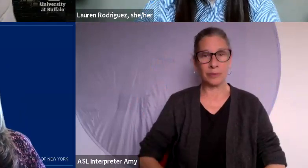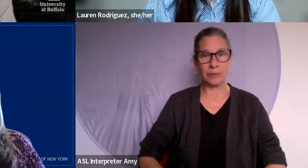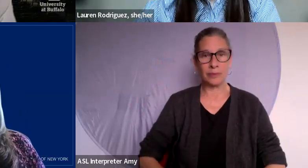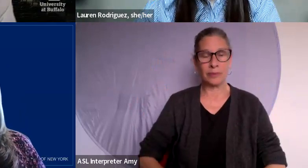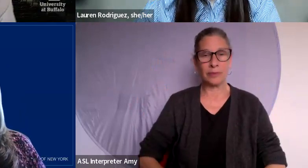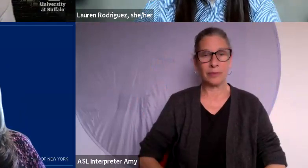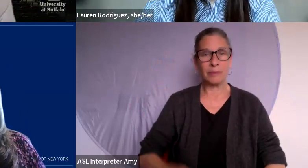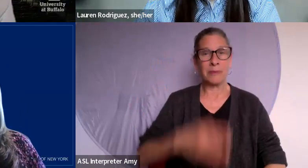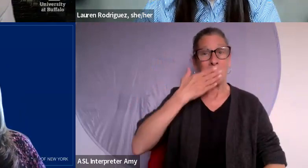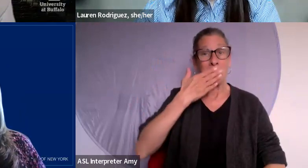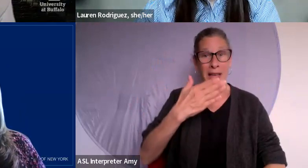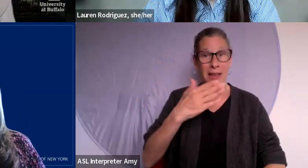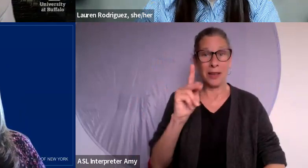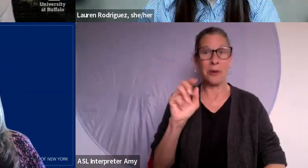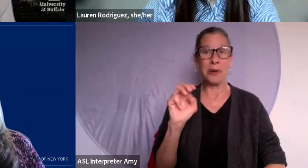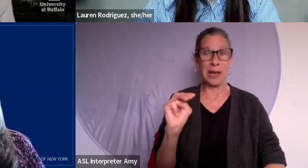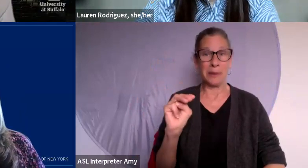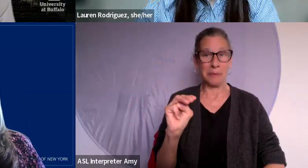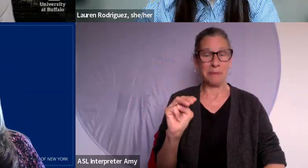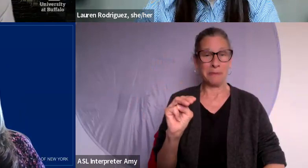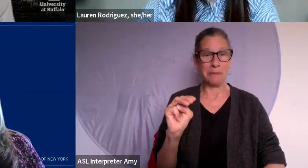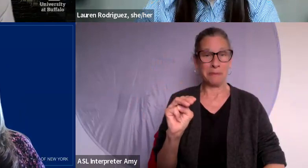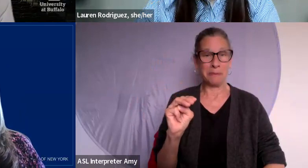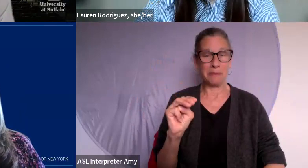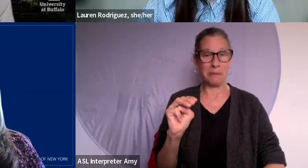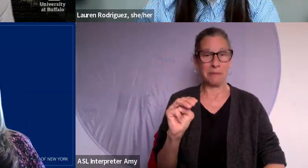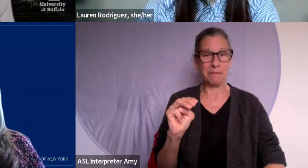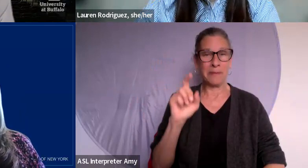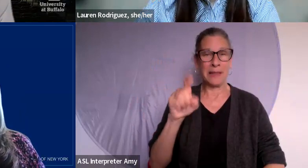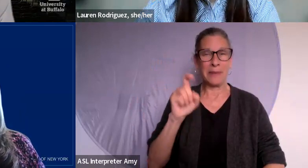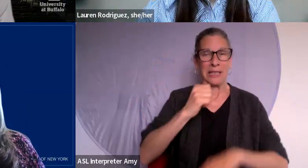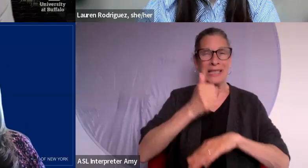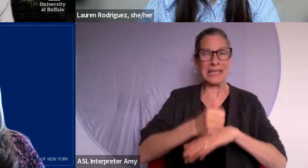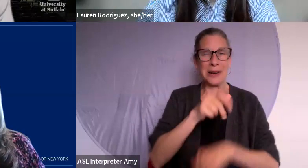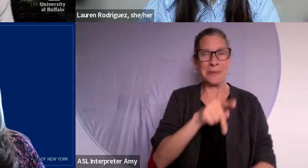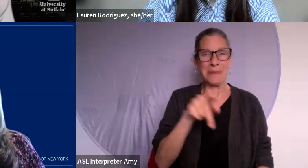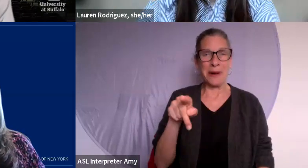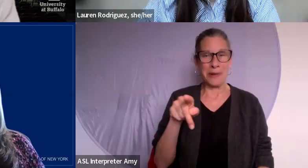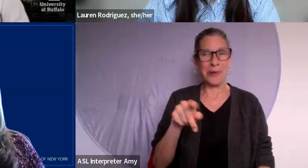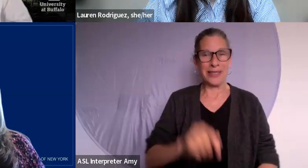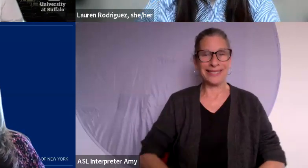[Mark Greenfield] Thank you, Kim. Let me just get this slideshow going. All right.